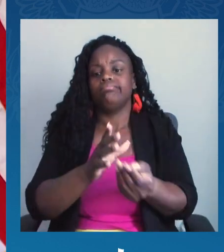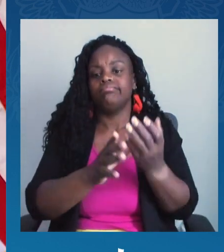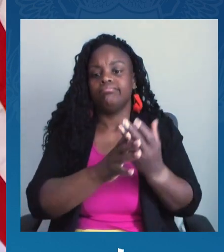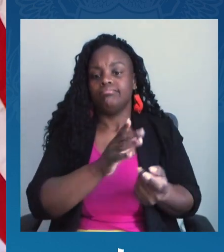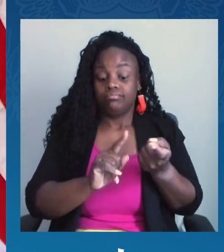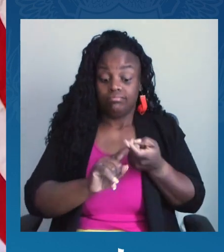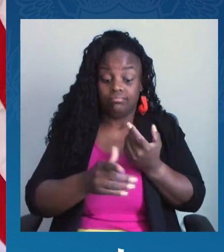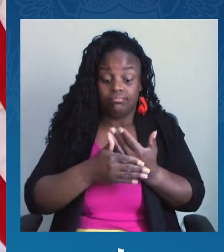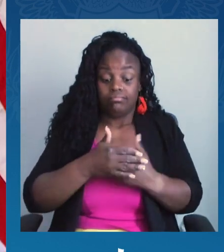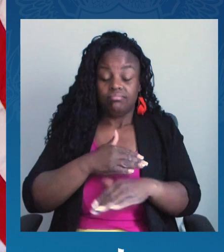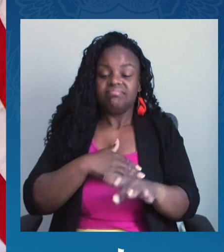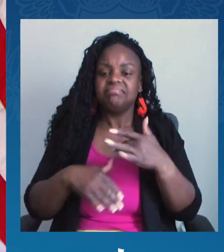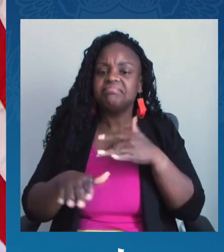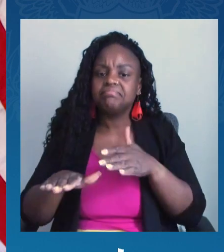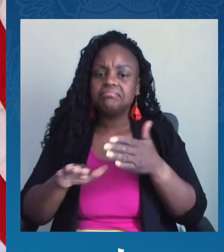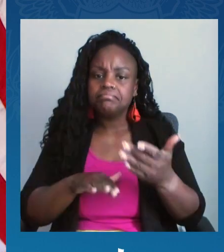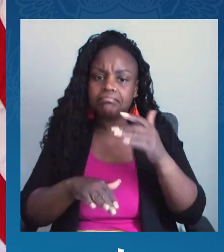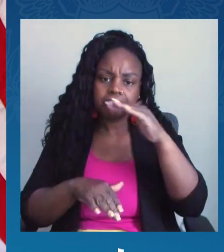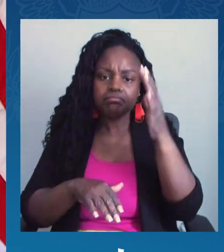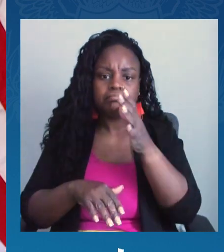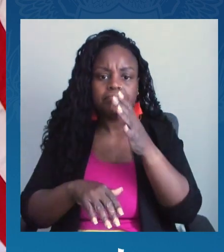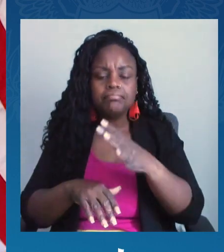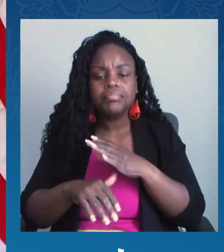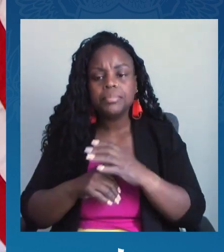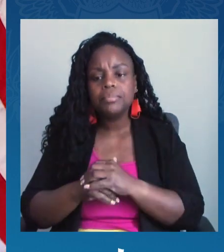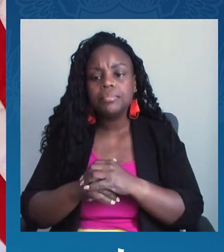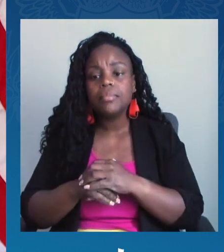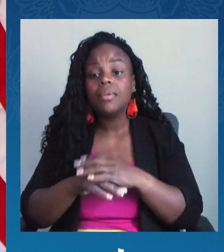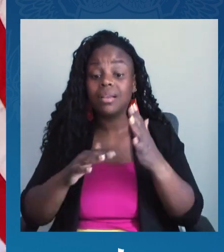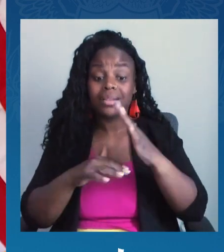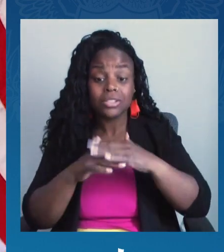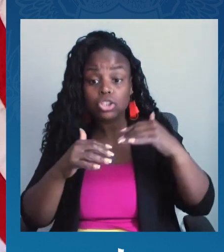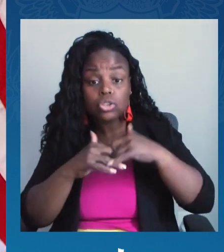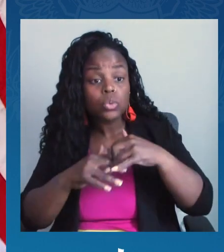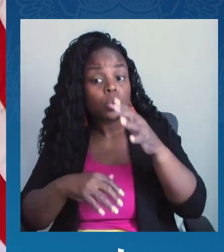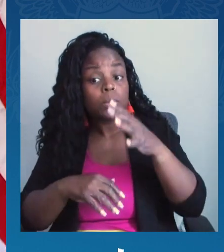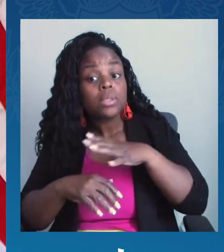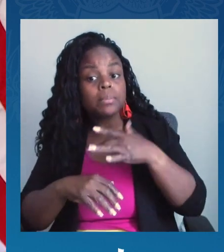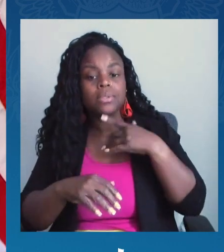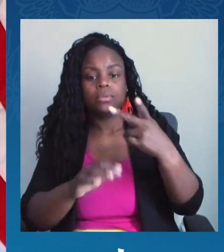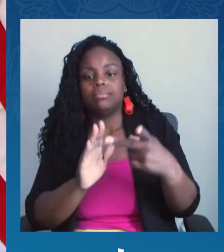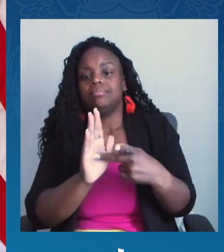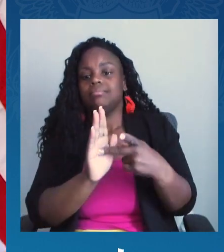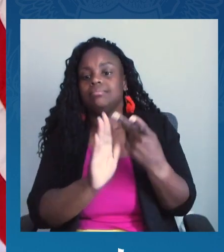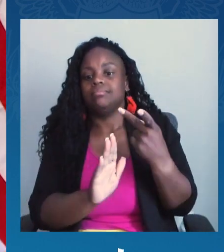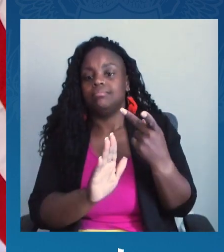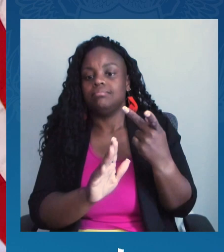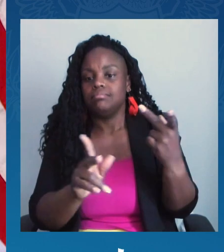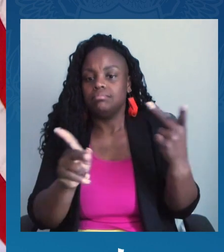Native women are twice as likely to die. Women in rural America, one and a half times more likely to die